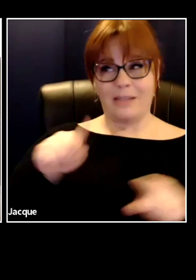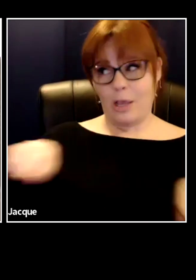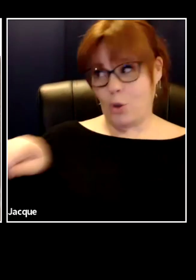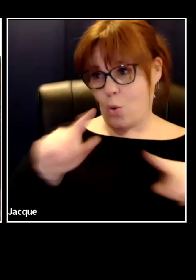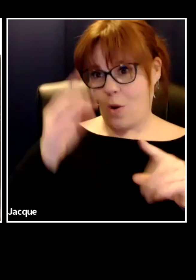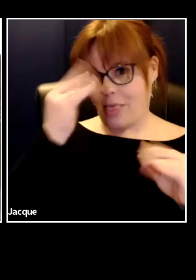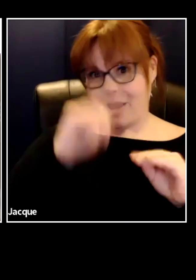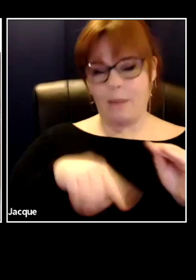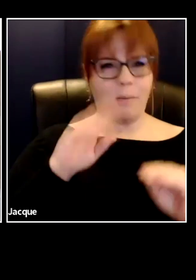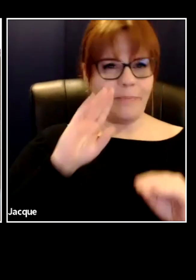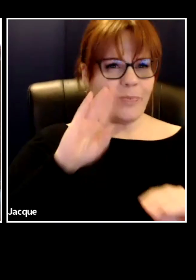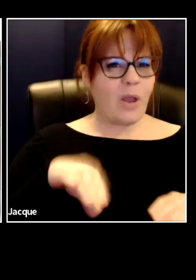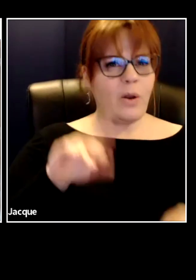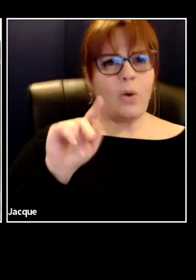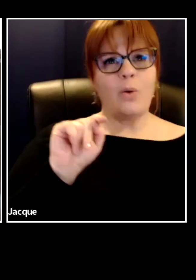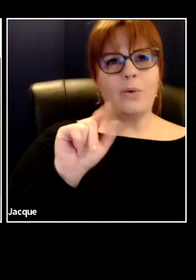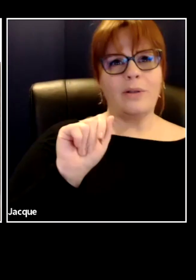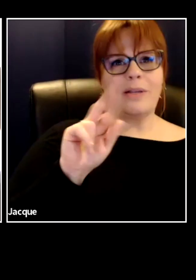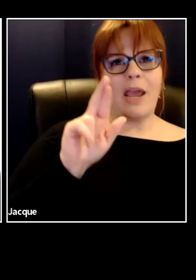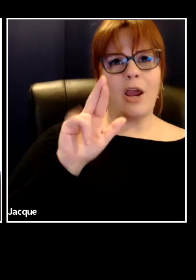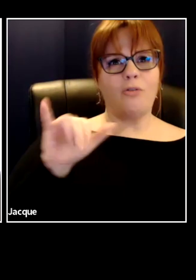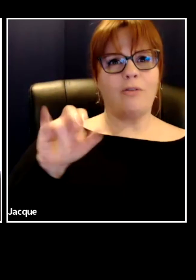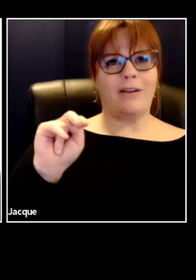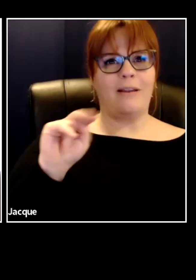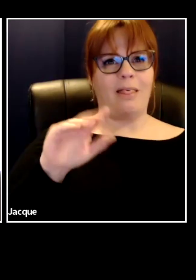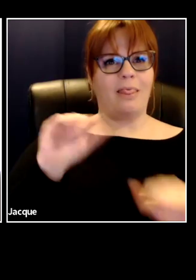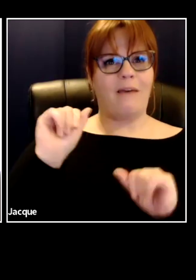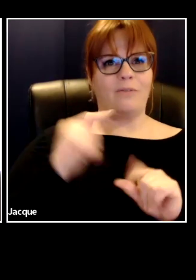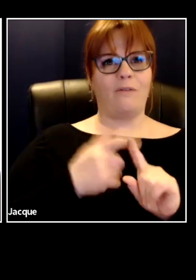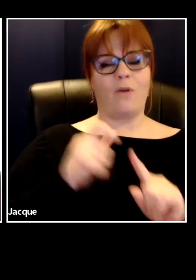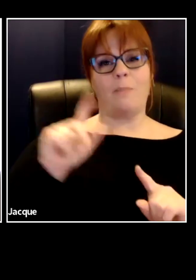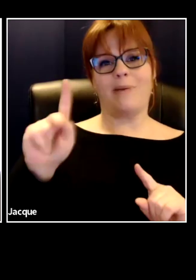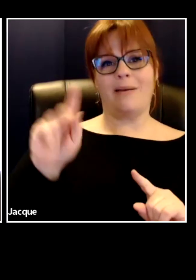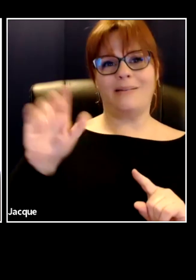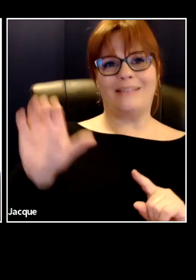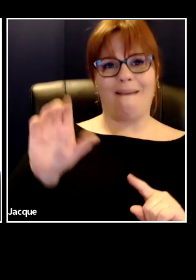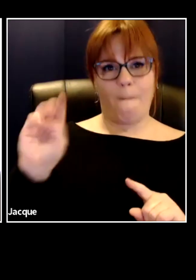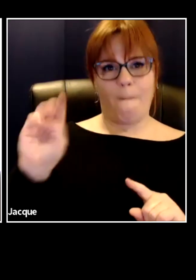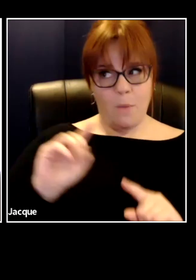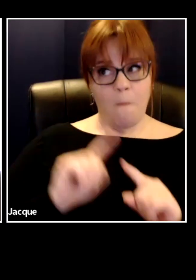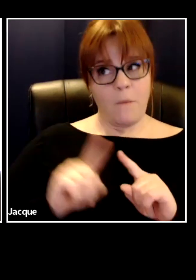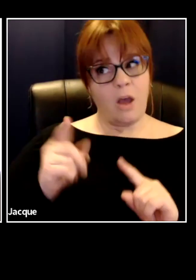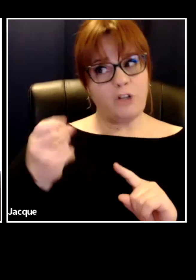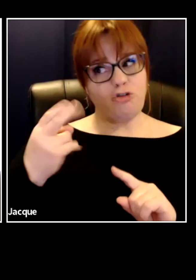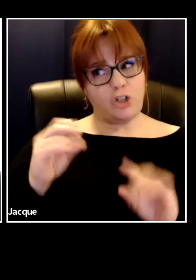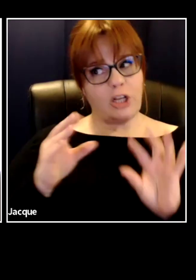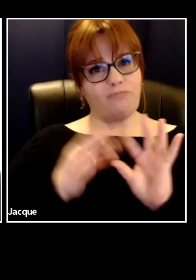Taran left from KCM, but she had brought up a really important use case, which is,